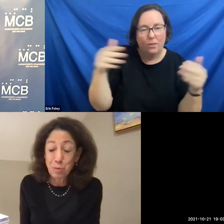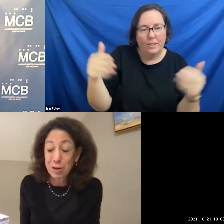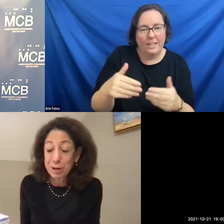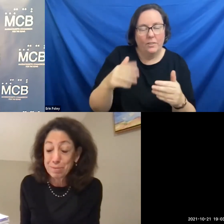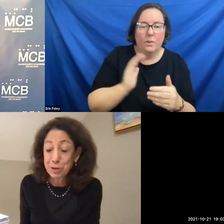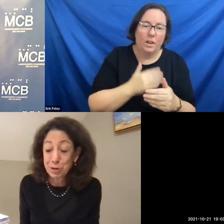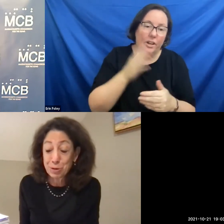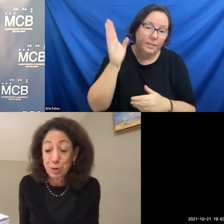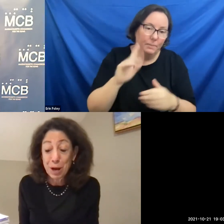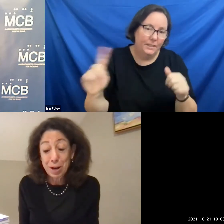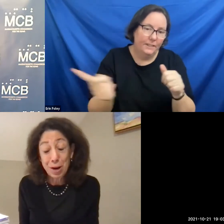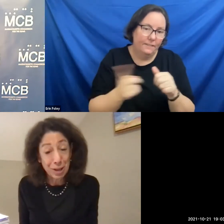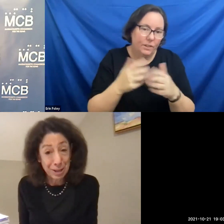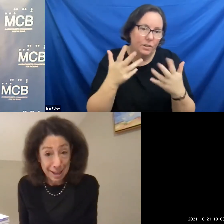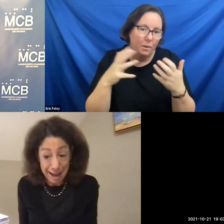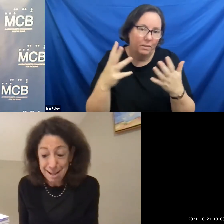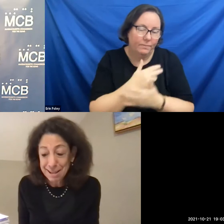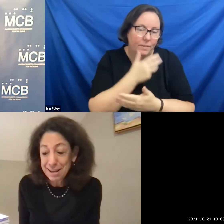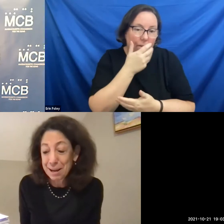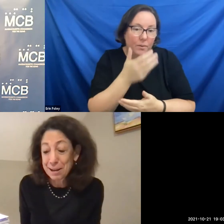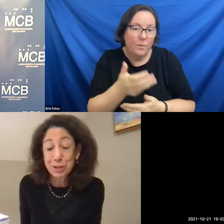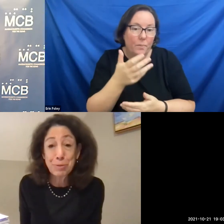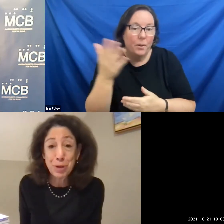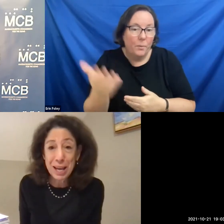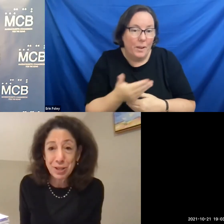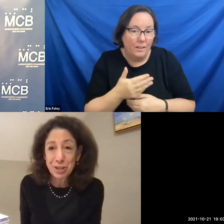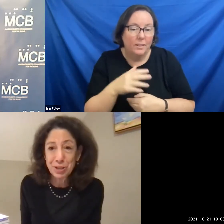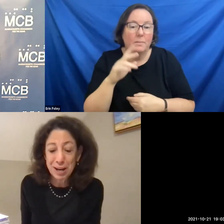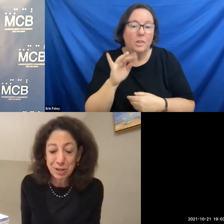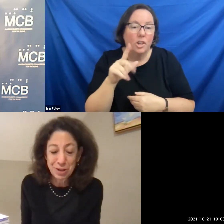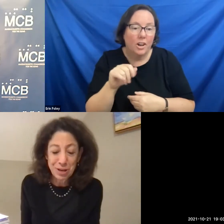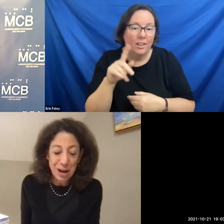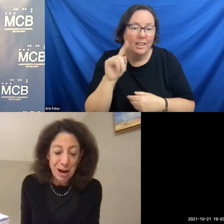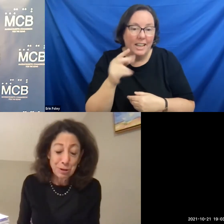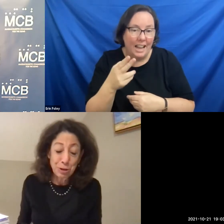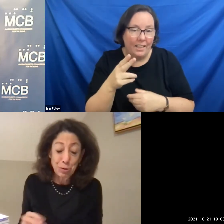welcome to Carla Kath, his Communications Director, to